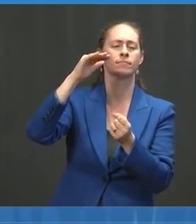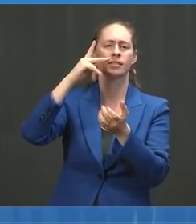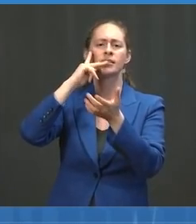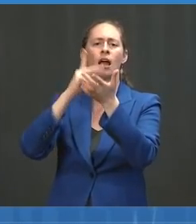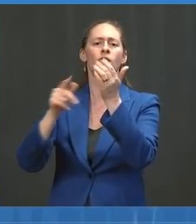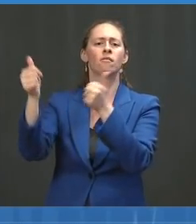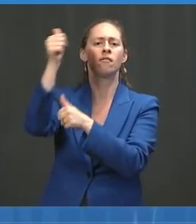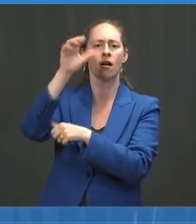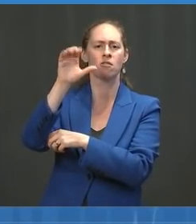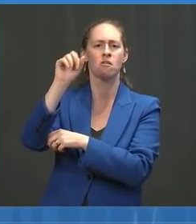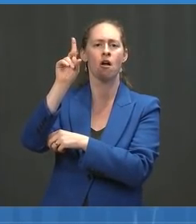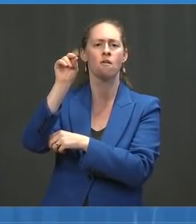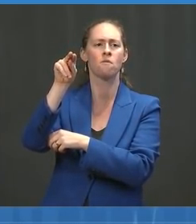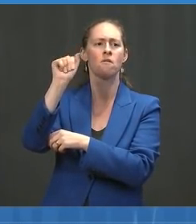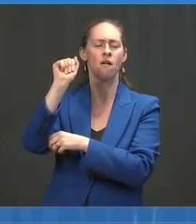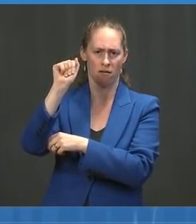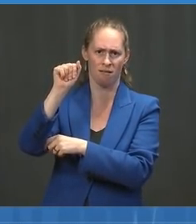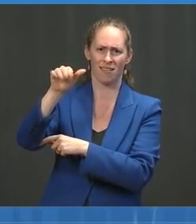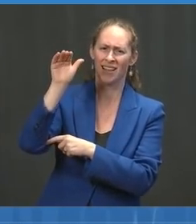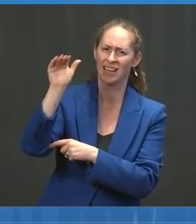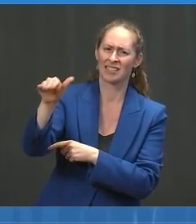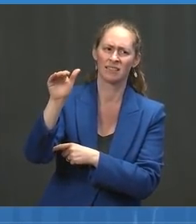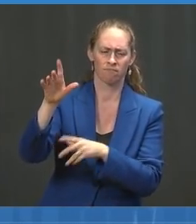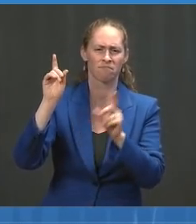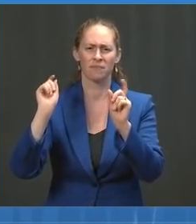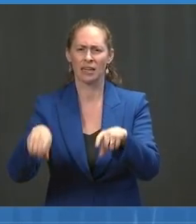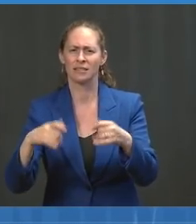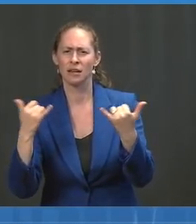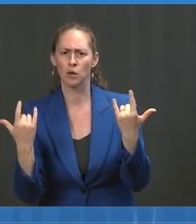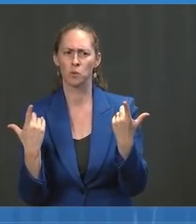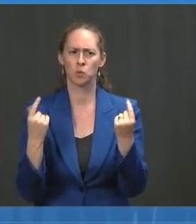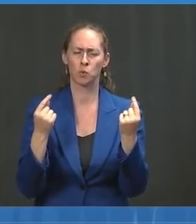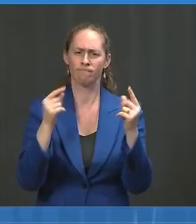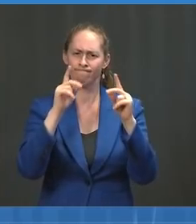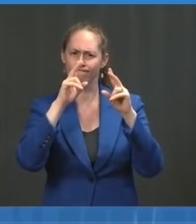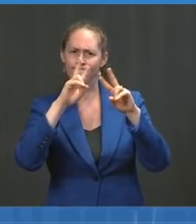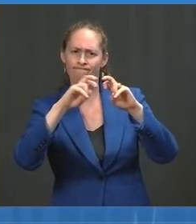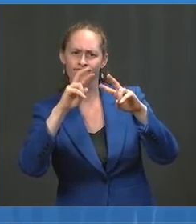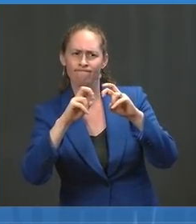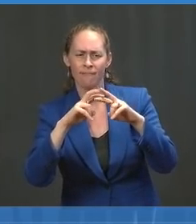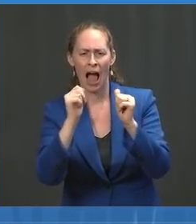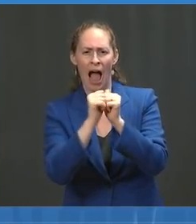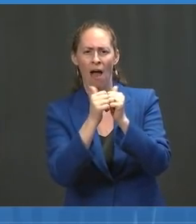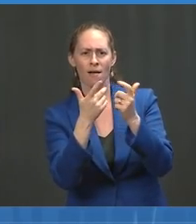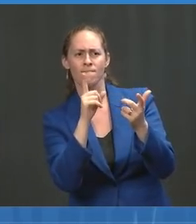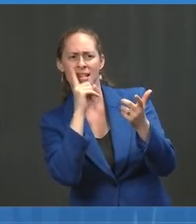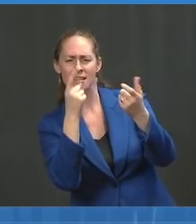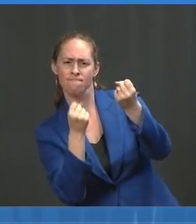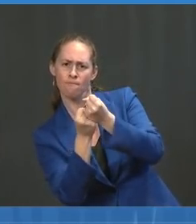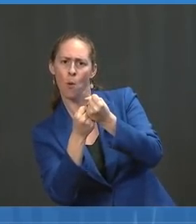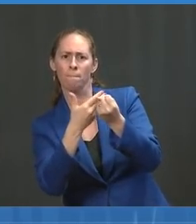to protect students and help local leaders do the right things to keep kids safe and in the school.